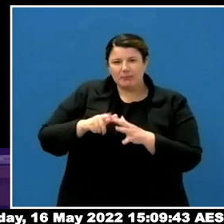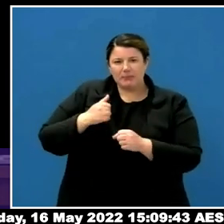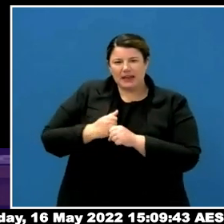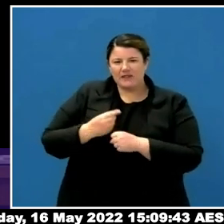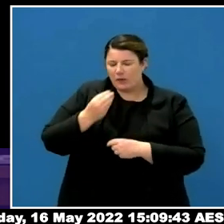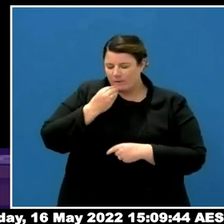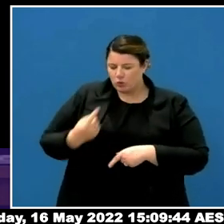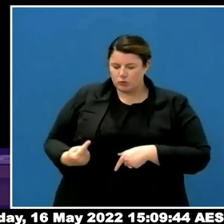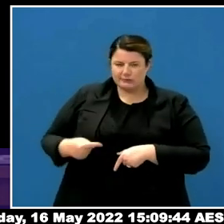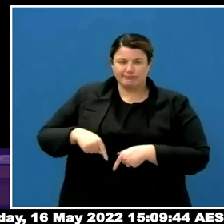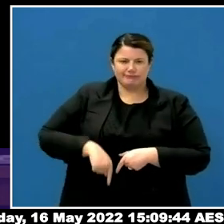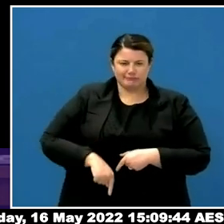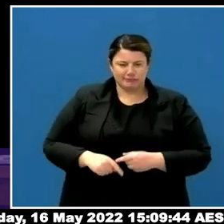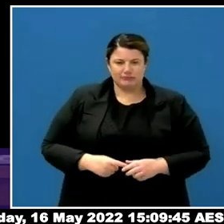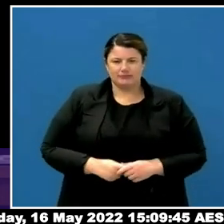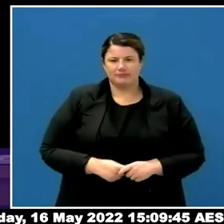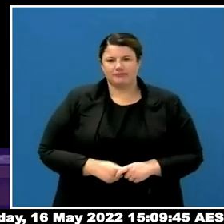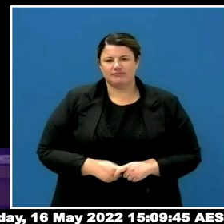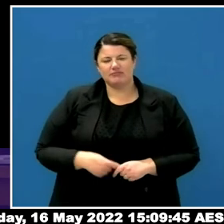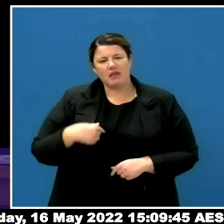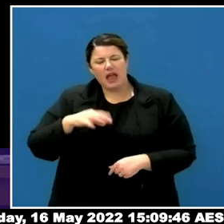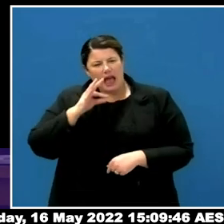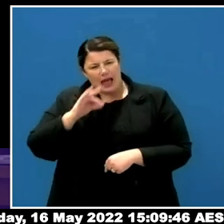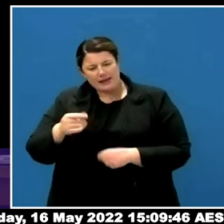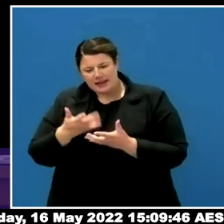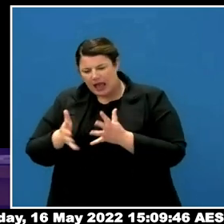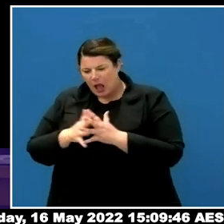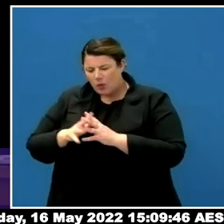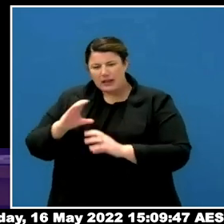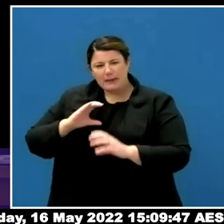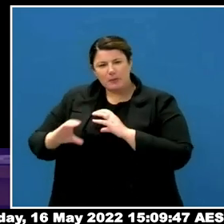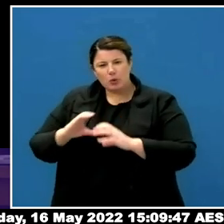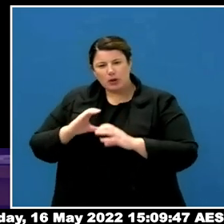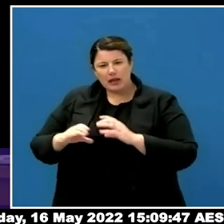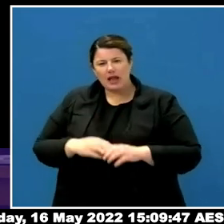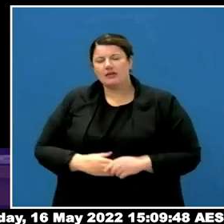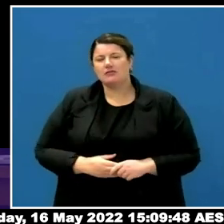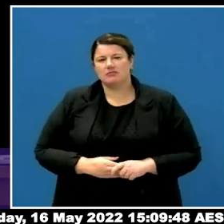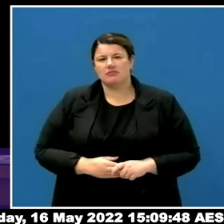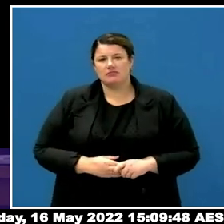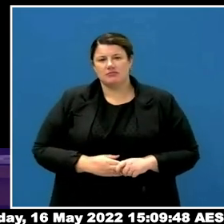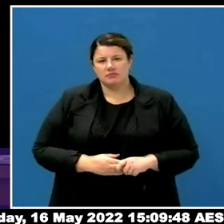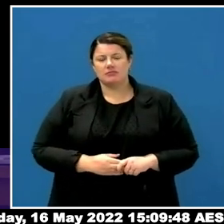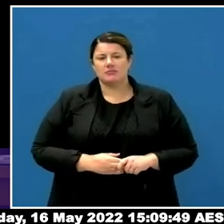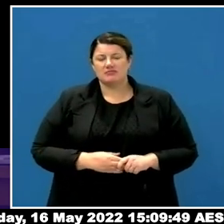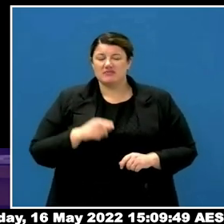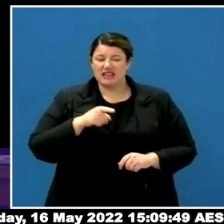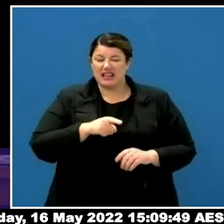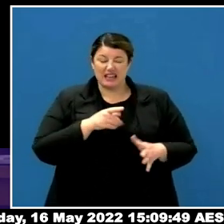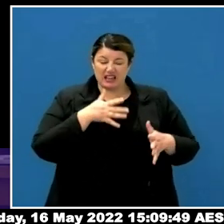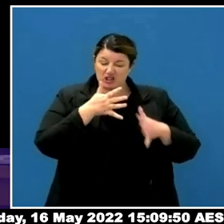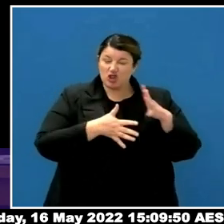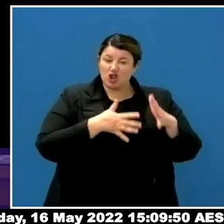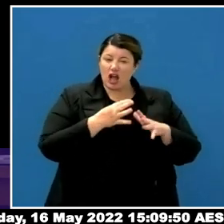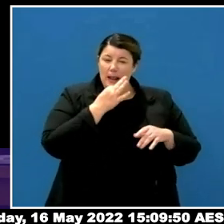He uses some made-up signs that he's made up himself. He uses Auslan signs.